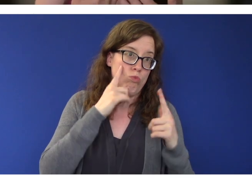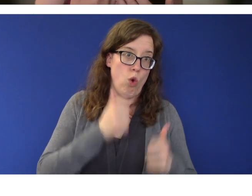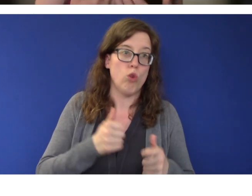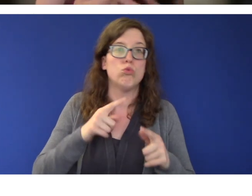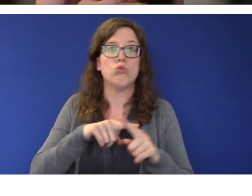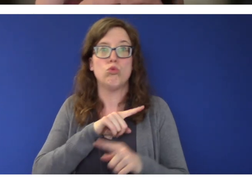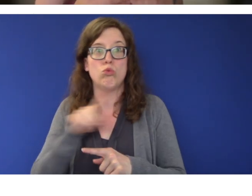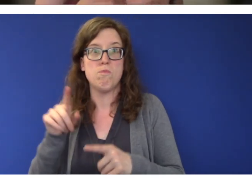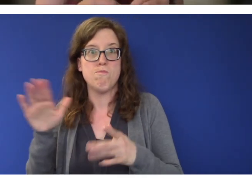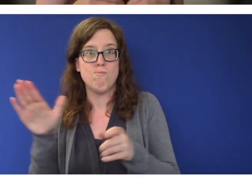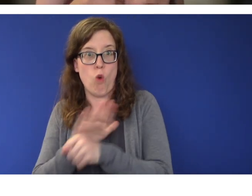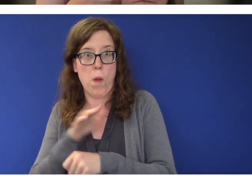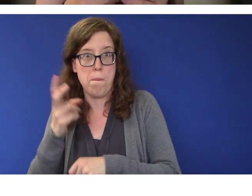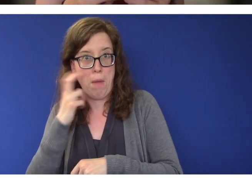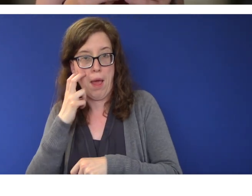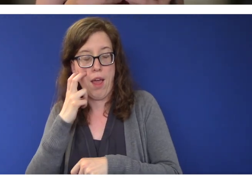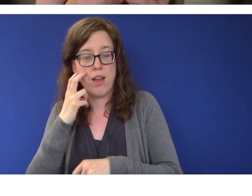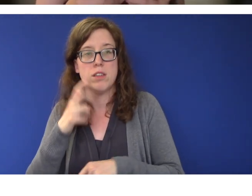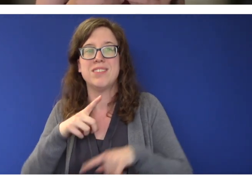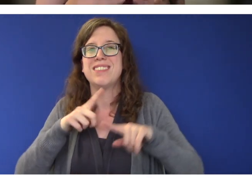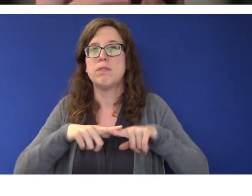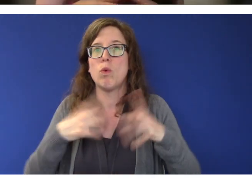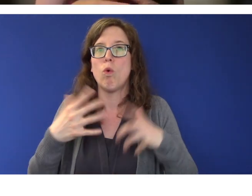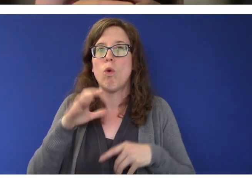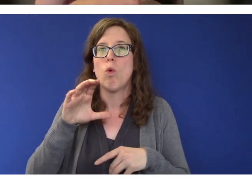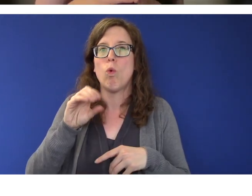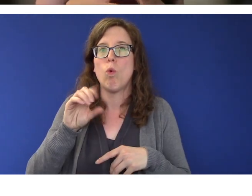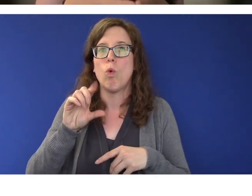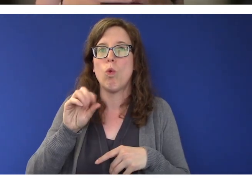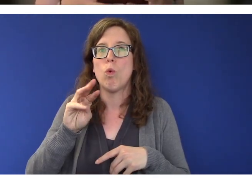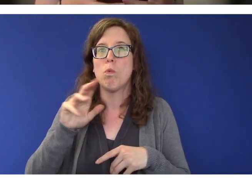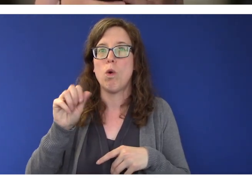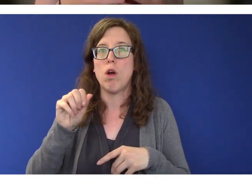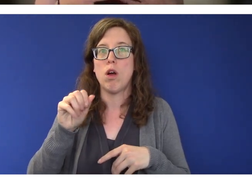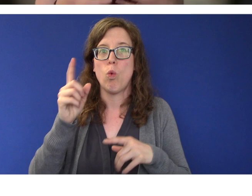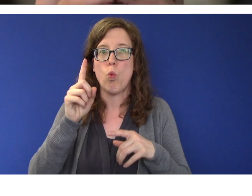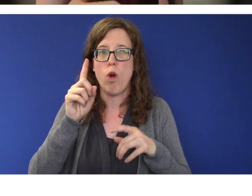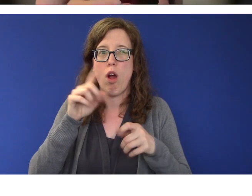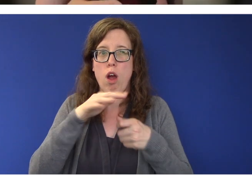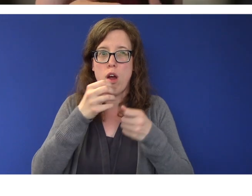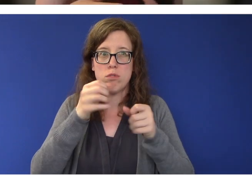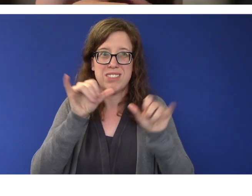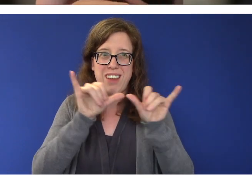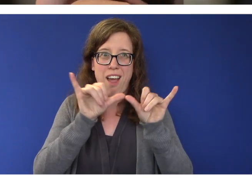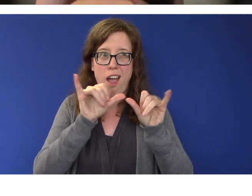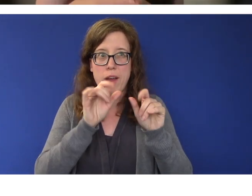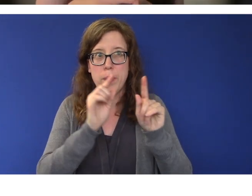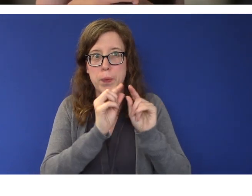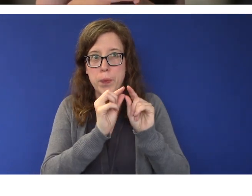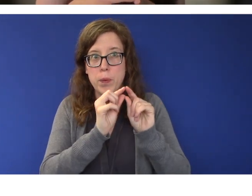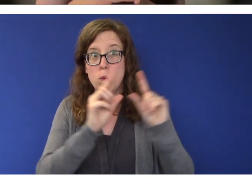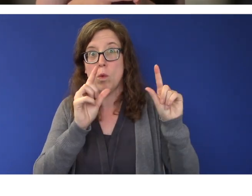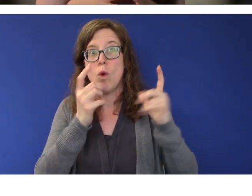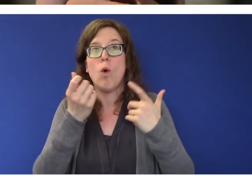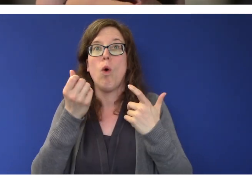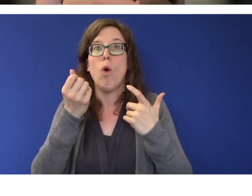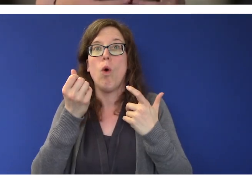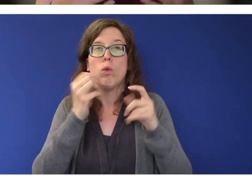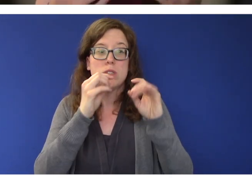and this really depends on how big the coloboma is, where the coloboma is. So again,